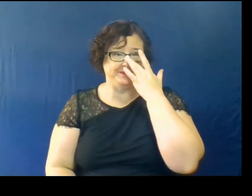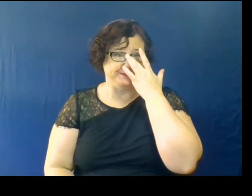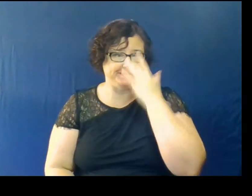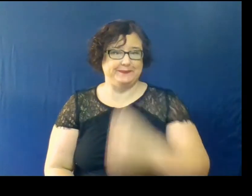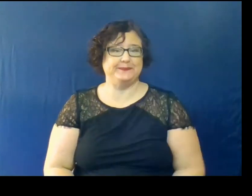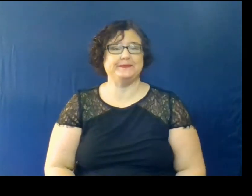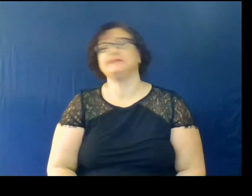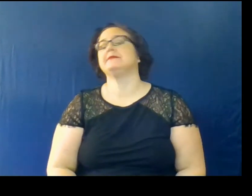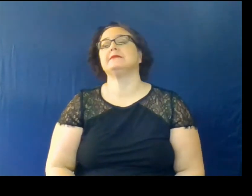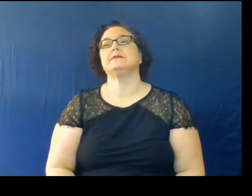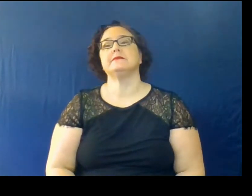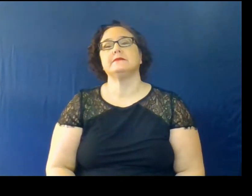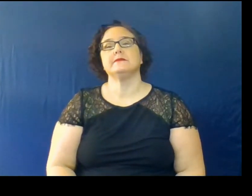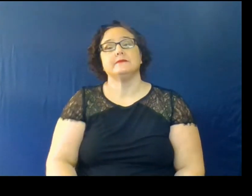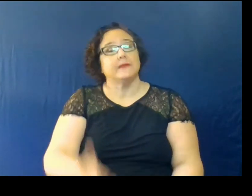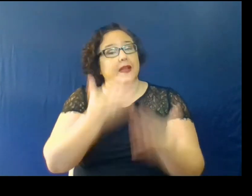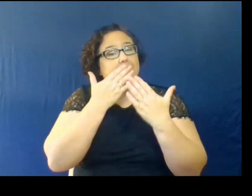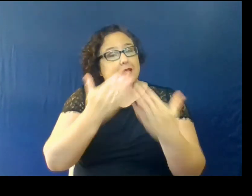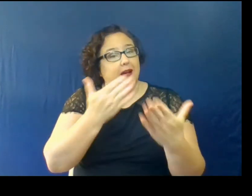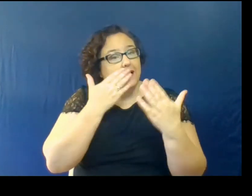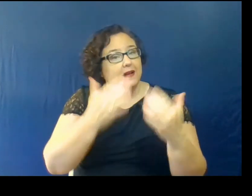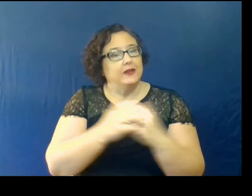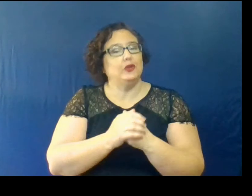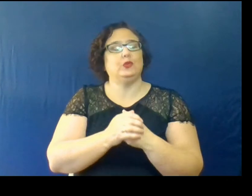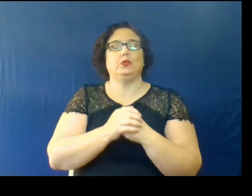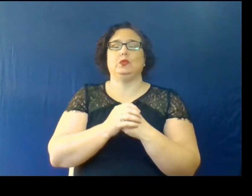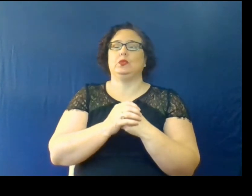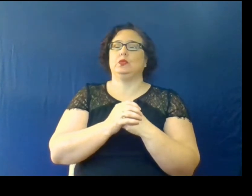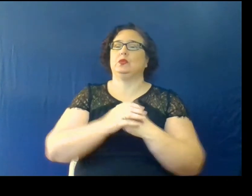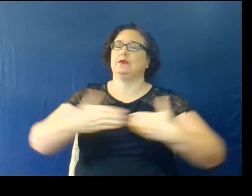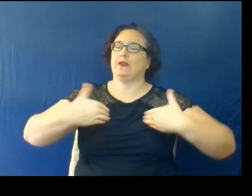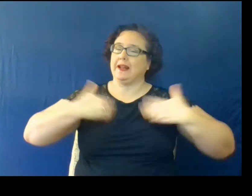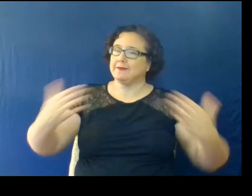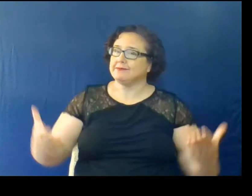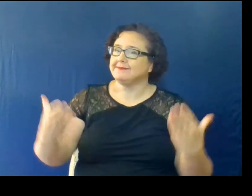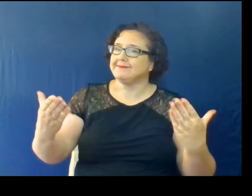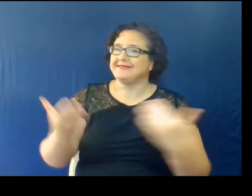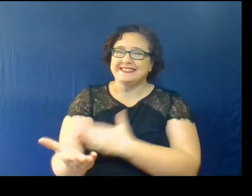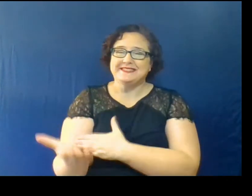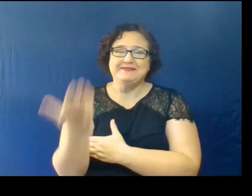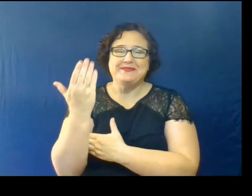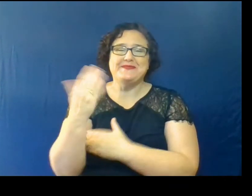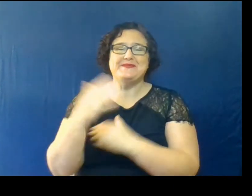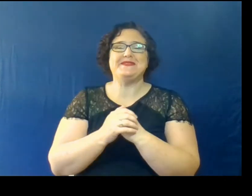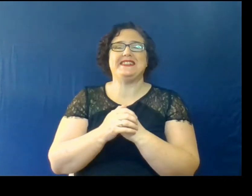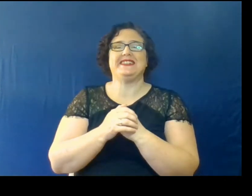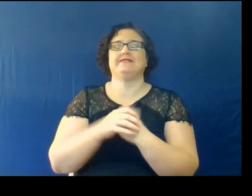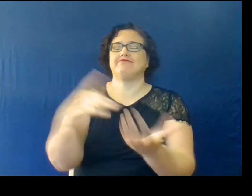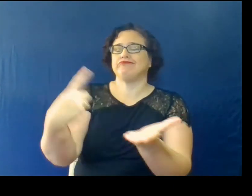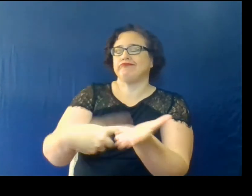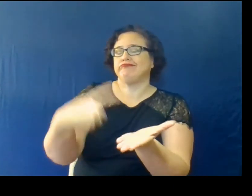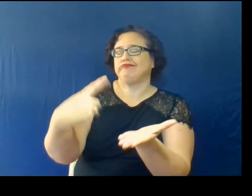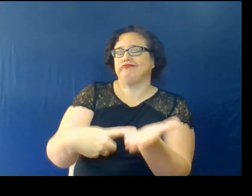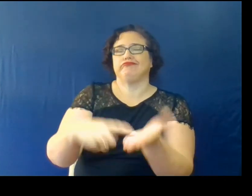Thank you so much. Thank you for having me here this morning to talk about this important topic,